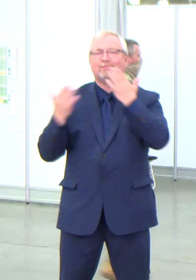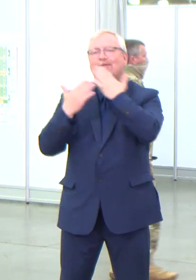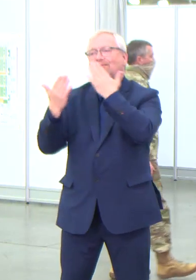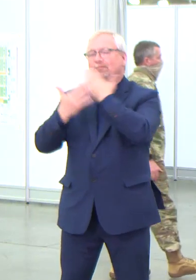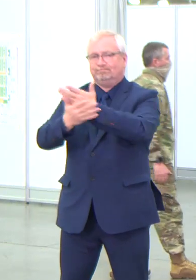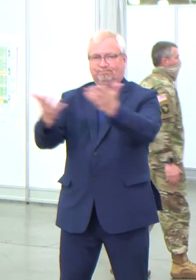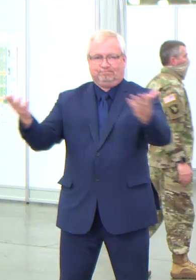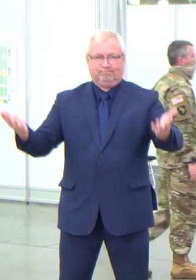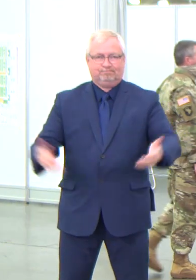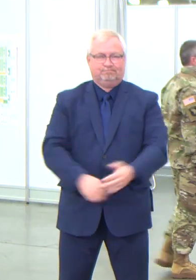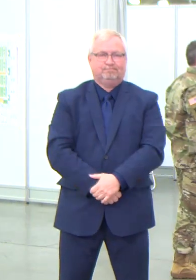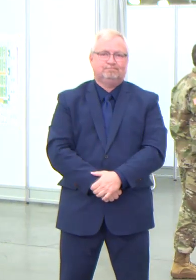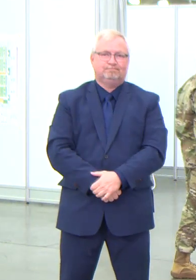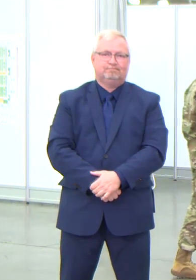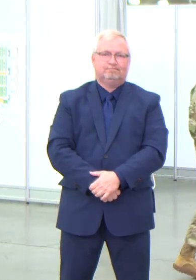Thank you all